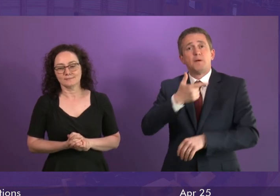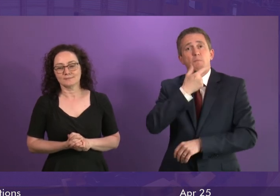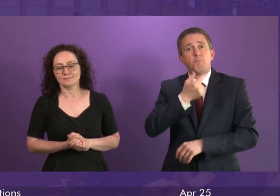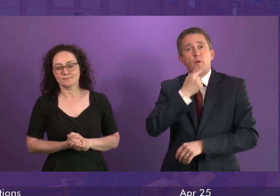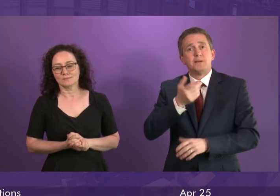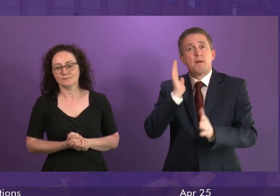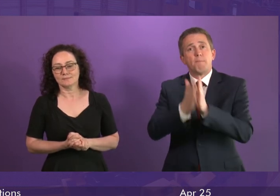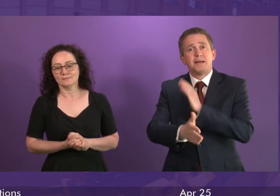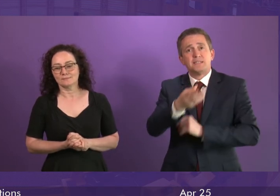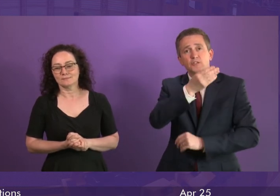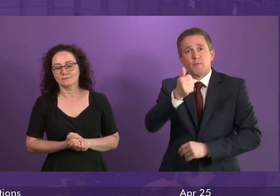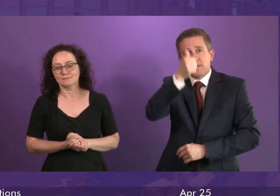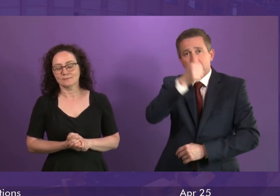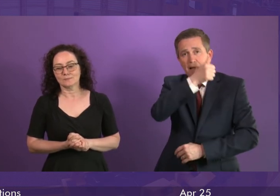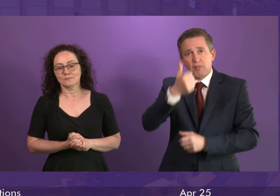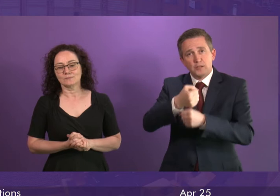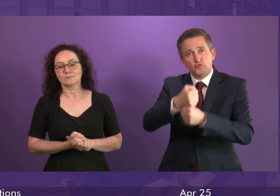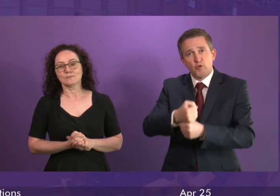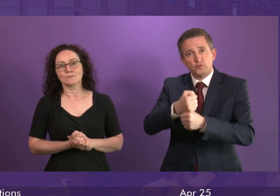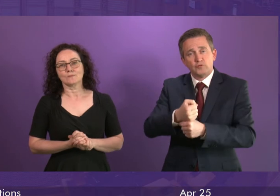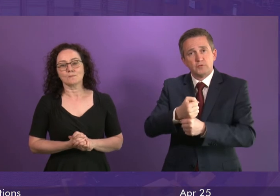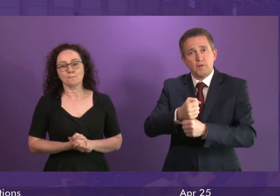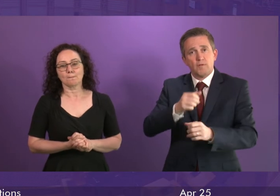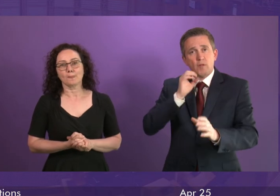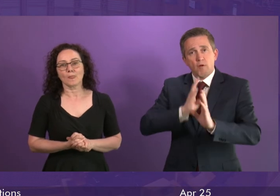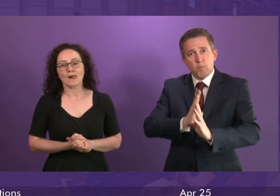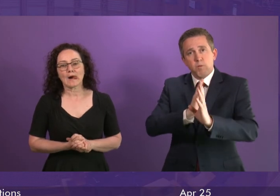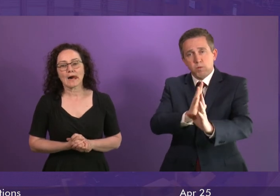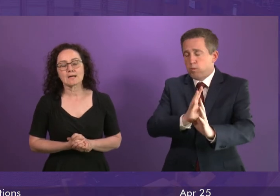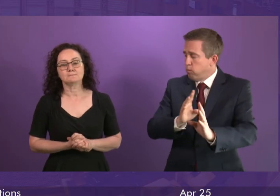of Roman Catholic churches on Easter Sunday. Does she think that the current legal arrangements